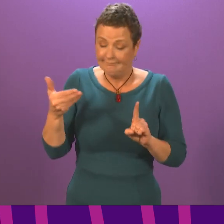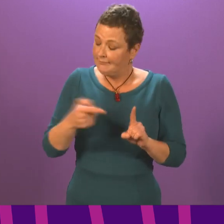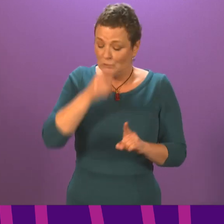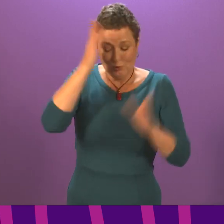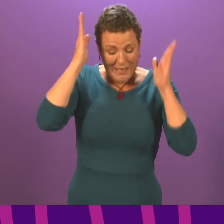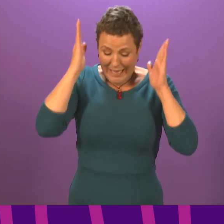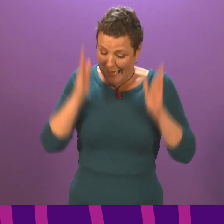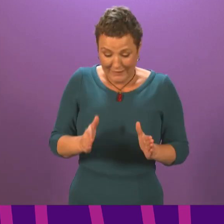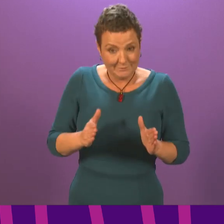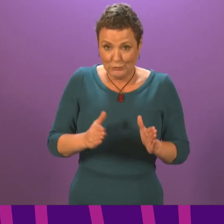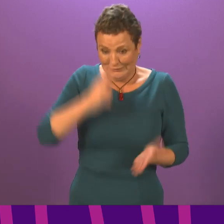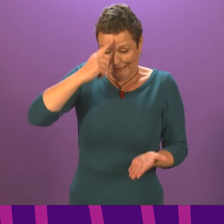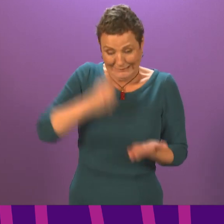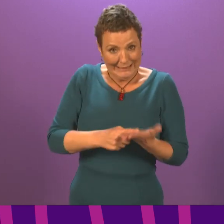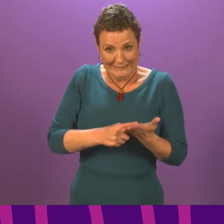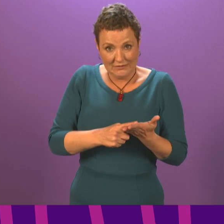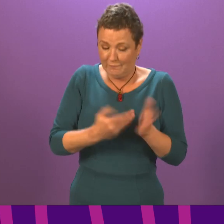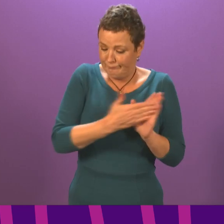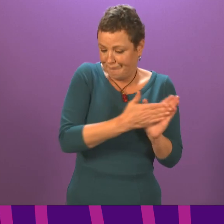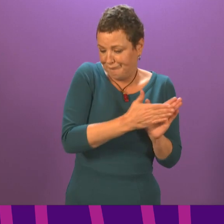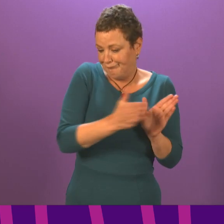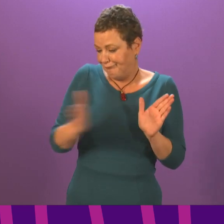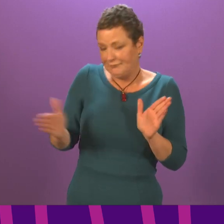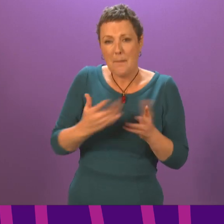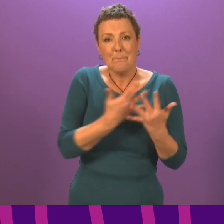the wider contextual process that the Scottish Government goes through.